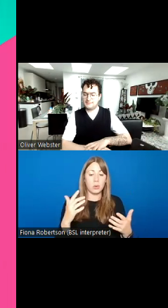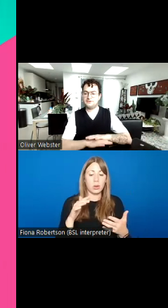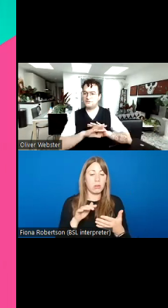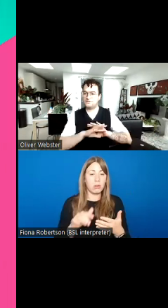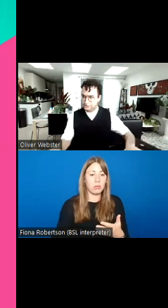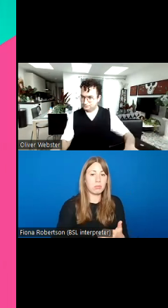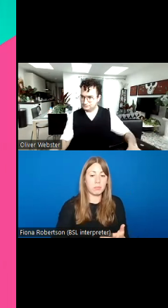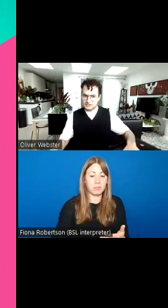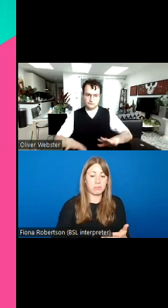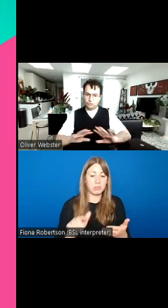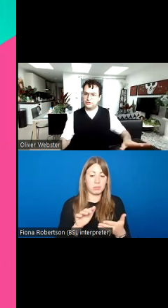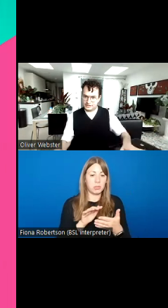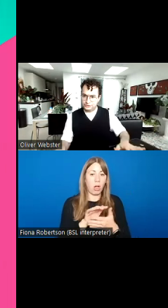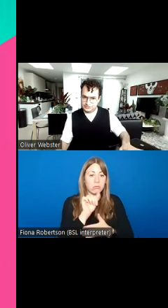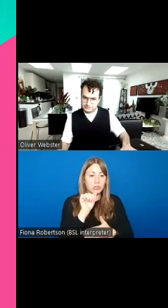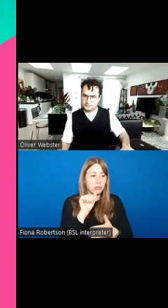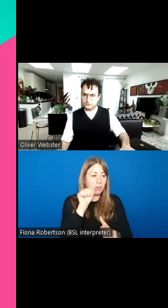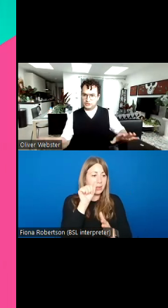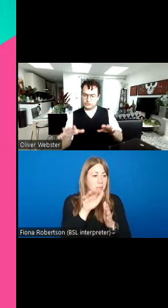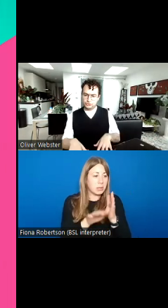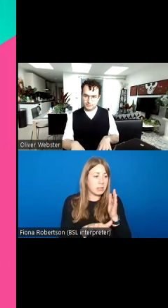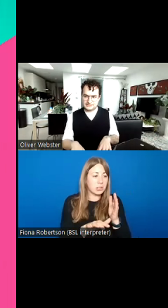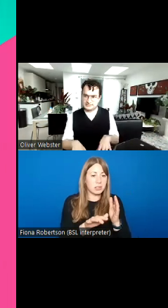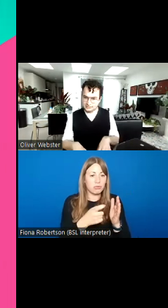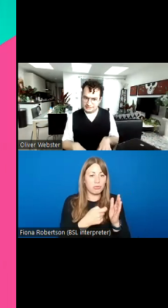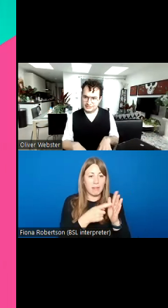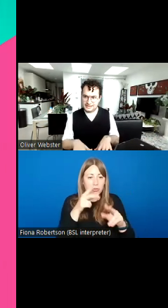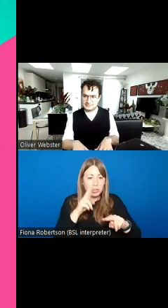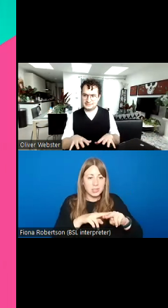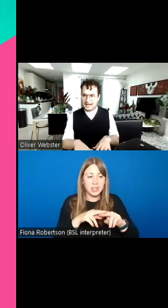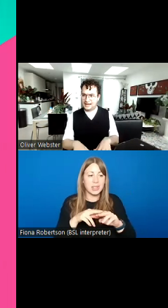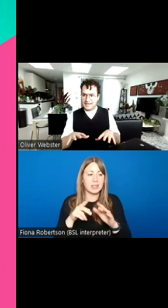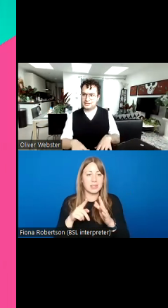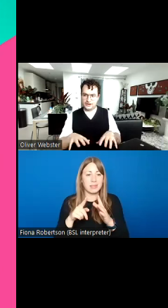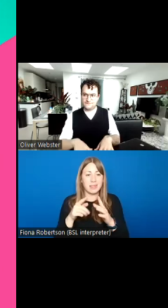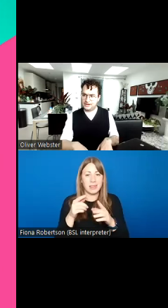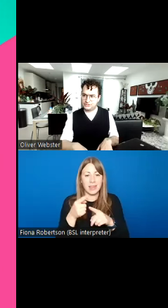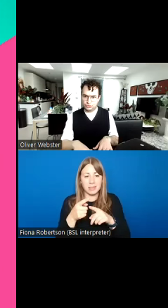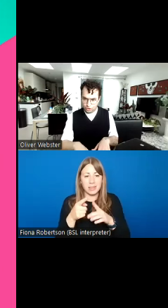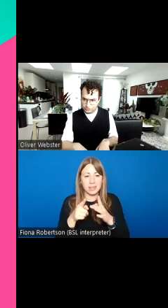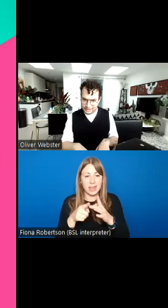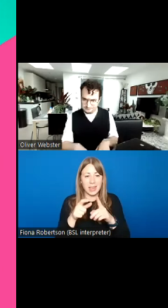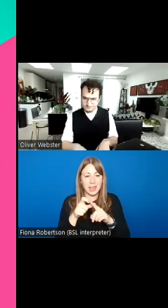Keep it verbatim, for all the same reasons. Your job as a subtitler isn't to add extra information or context,